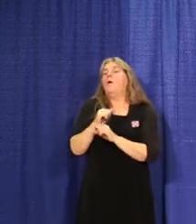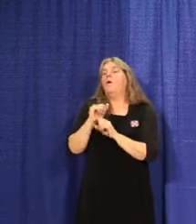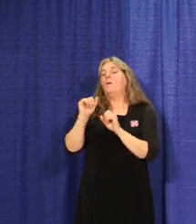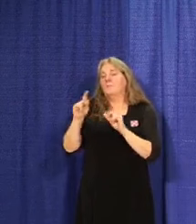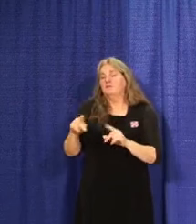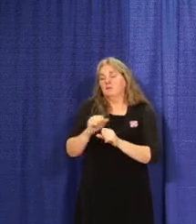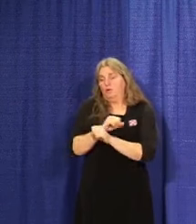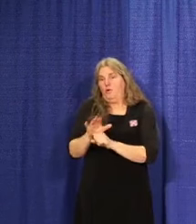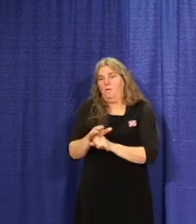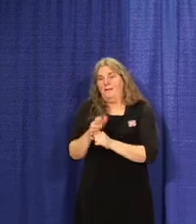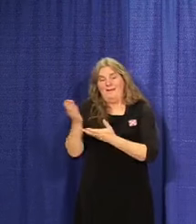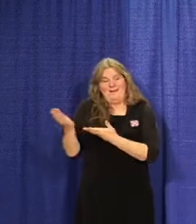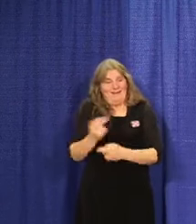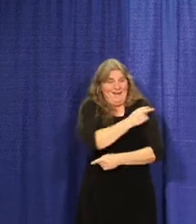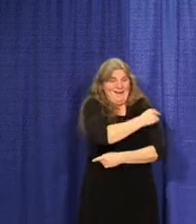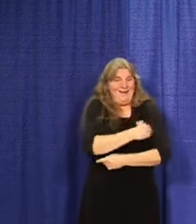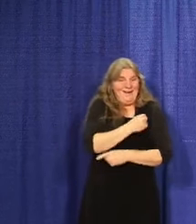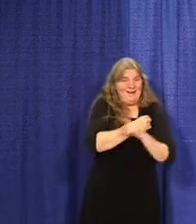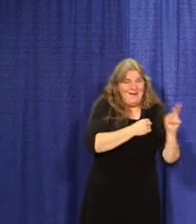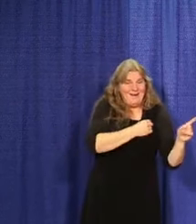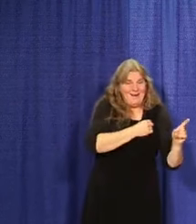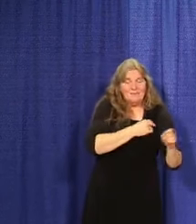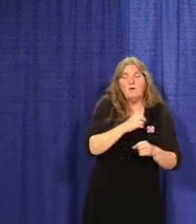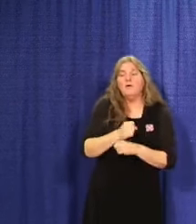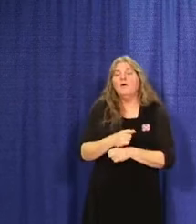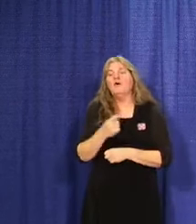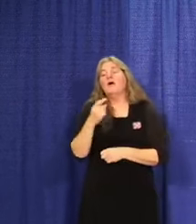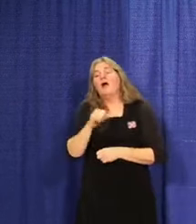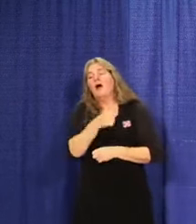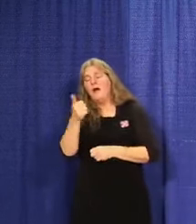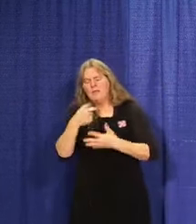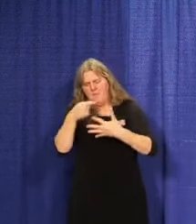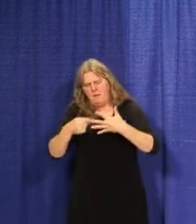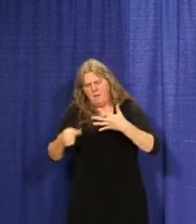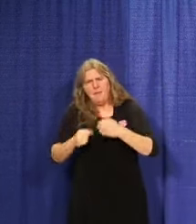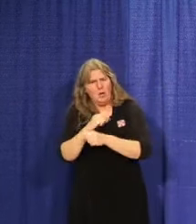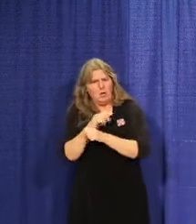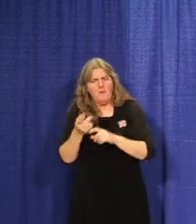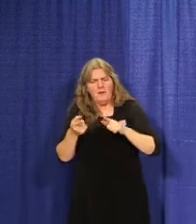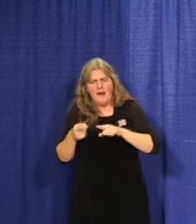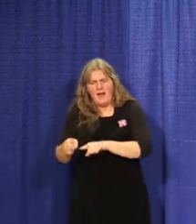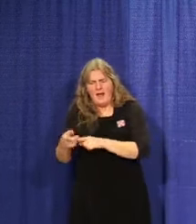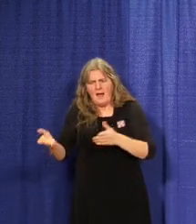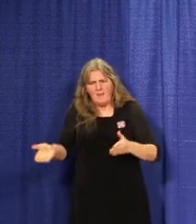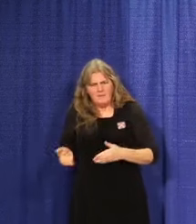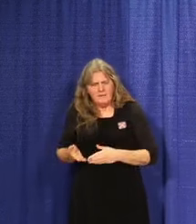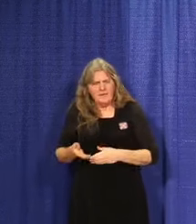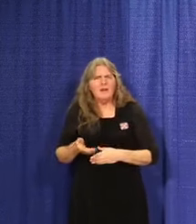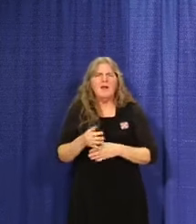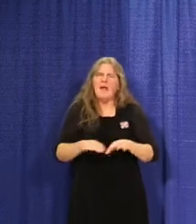with last confirmed Yukon case, of these cases or events all serve to remind us that COVID is